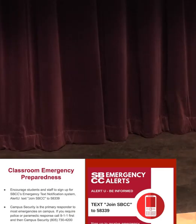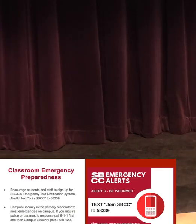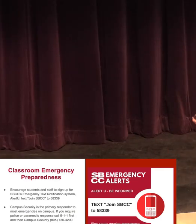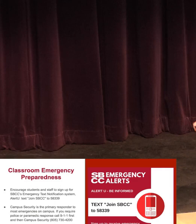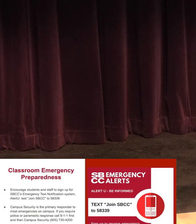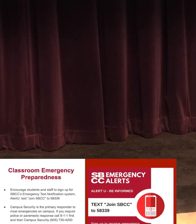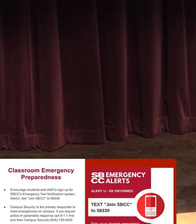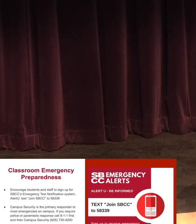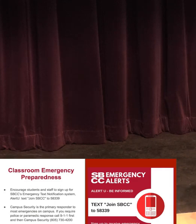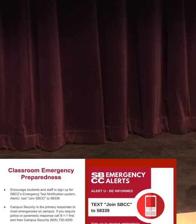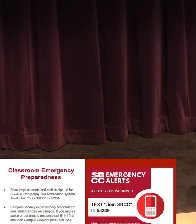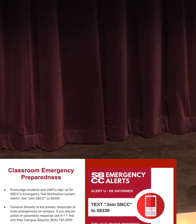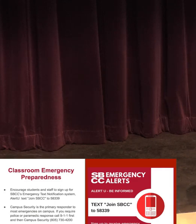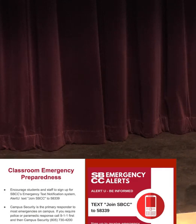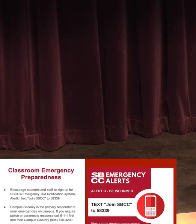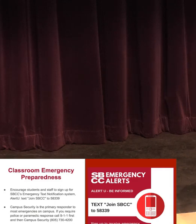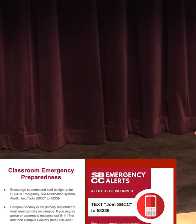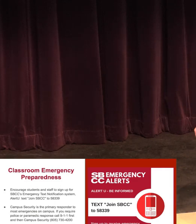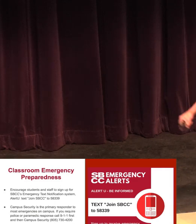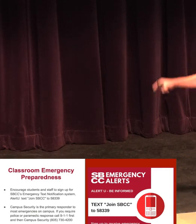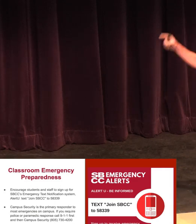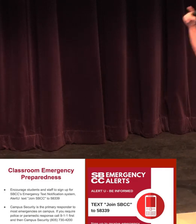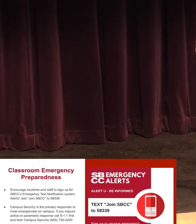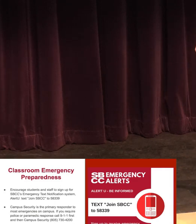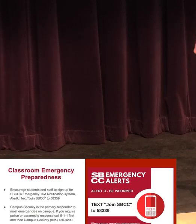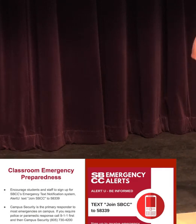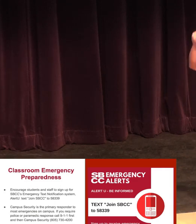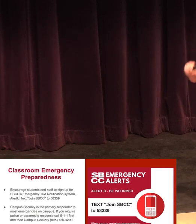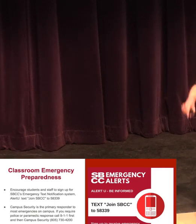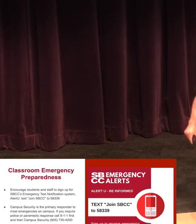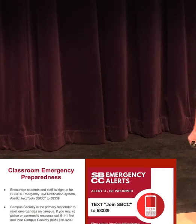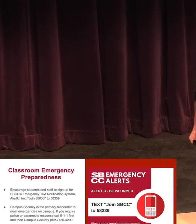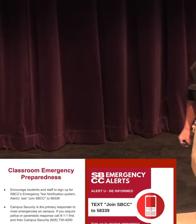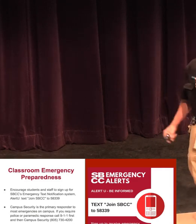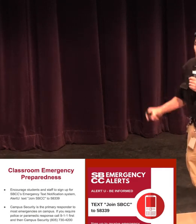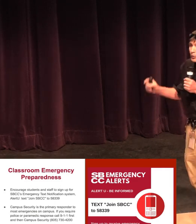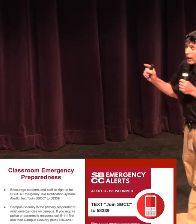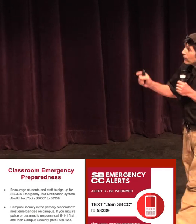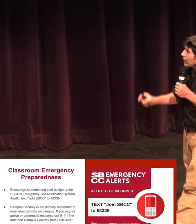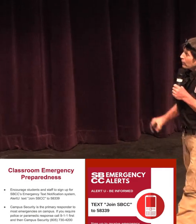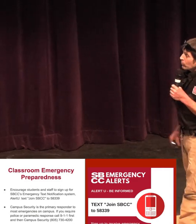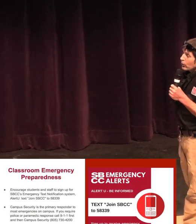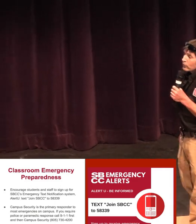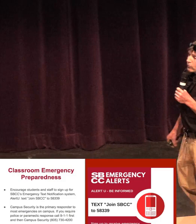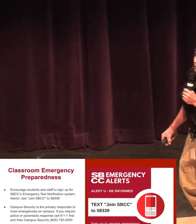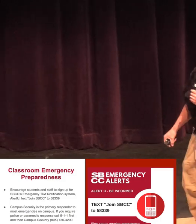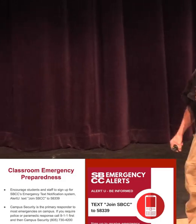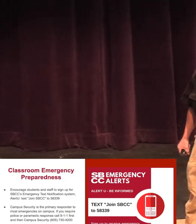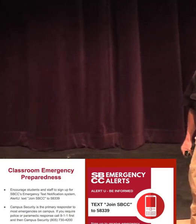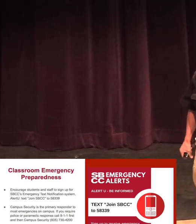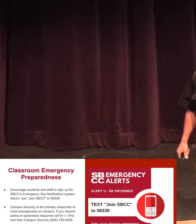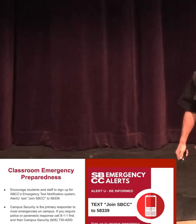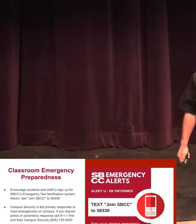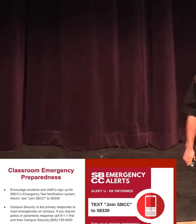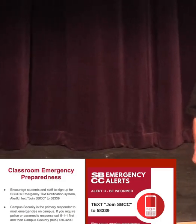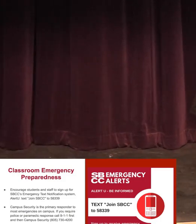That way you can be anywhere on campus and you see something going on, you don't have to run to try to find a phone in a classroom or one of those tall emergency phones that we have